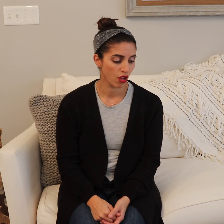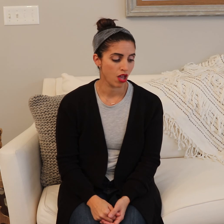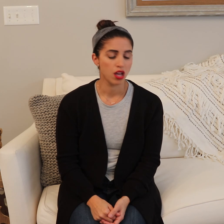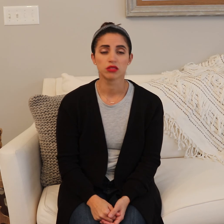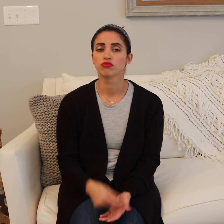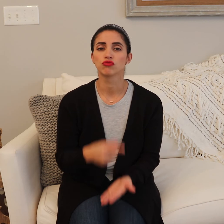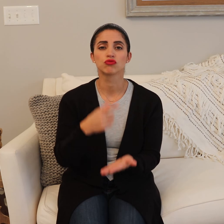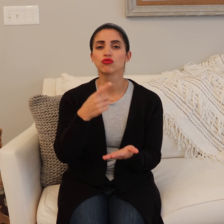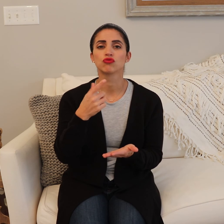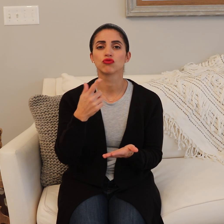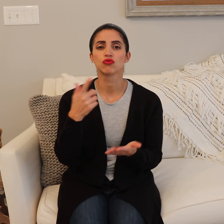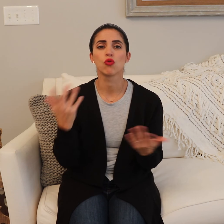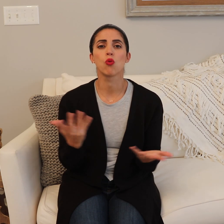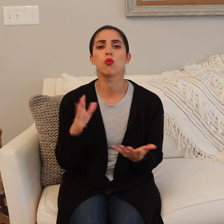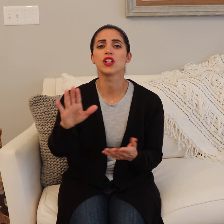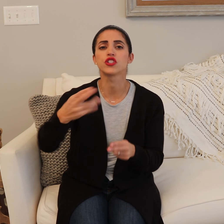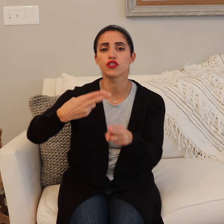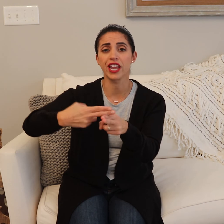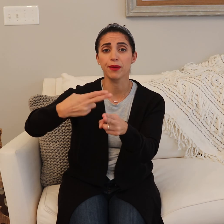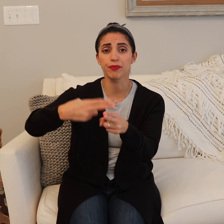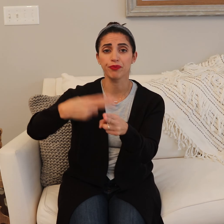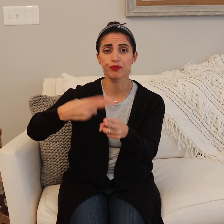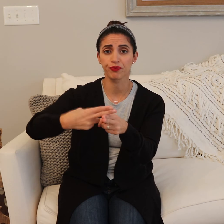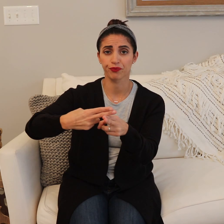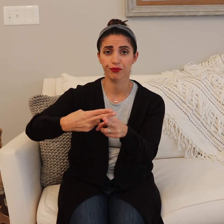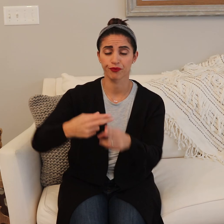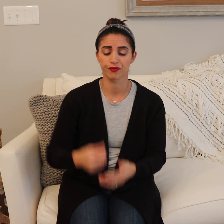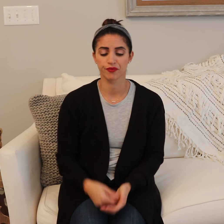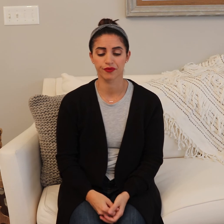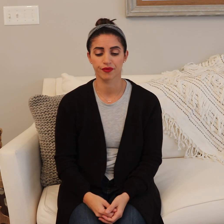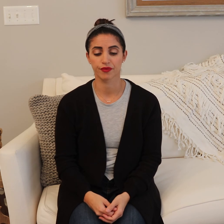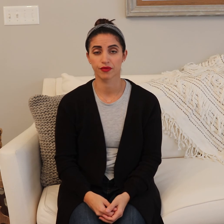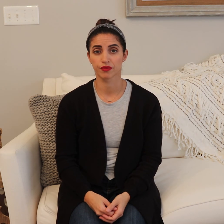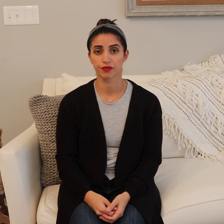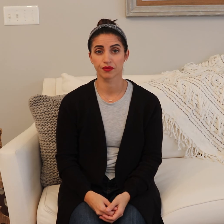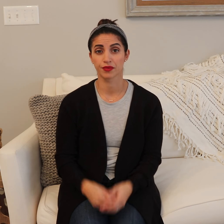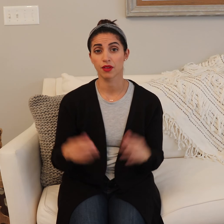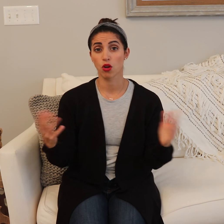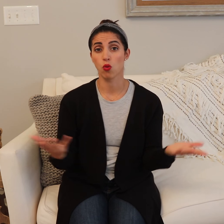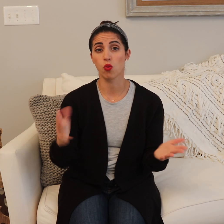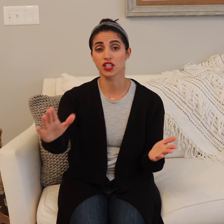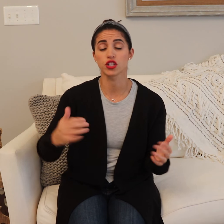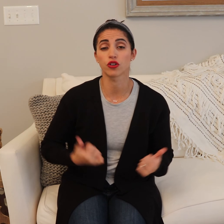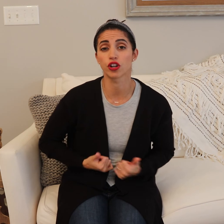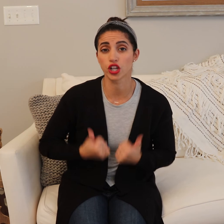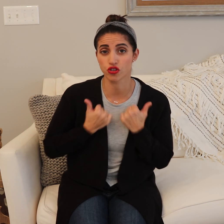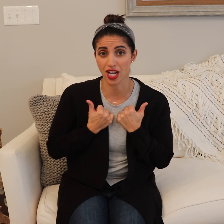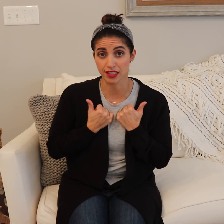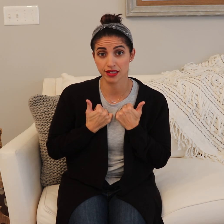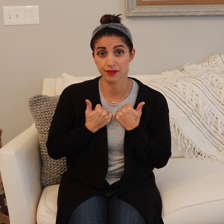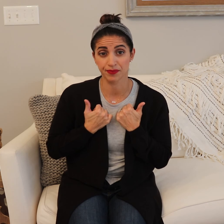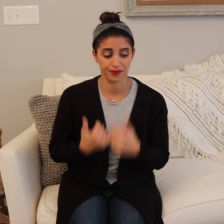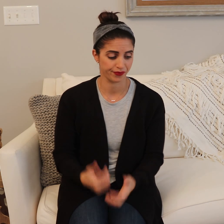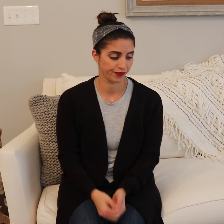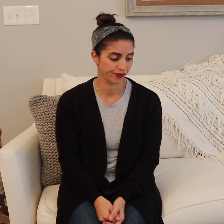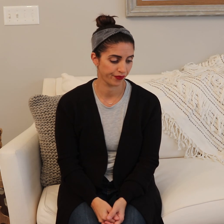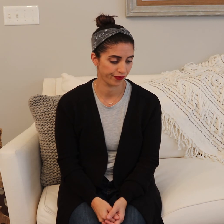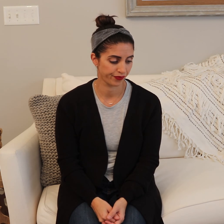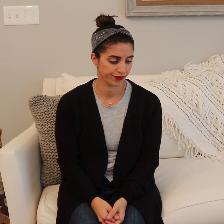What's your name? What's your address?